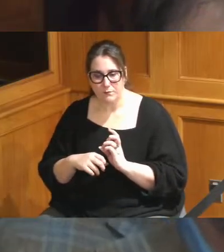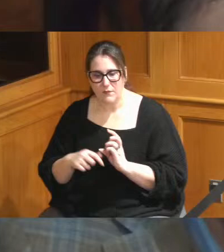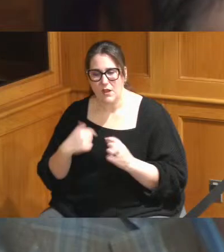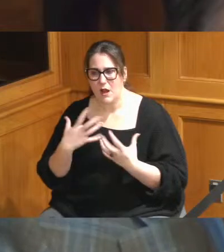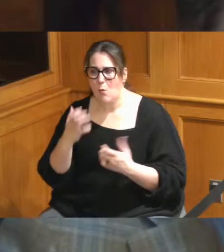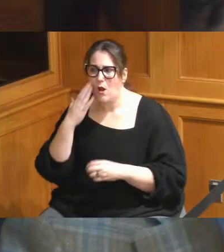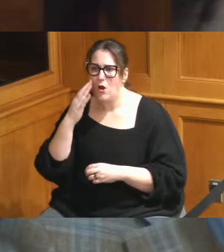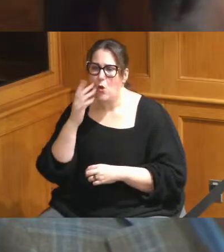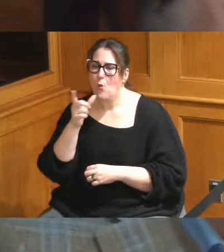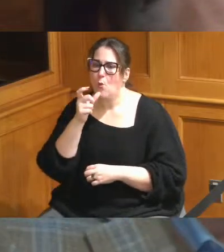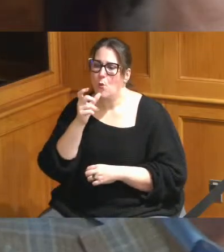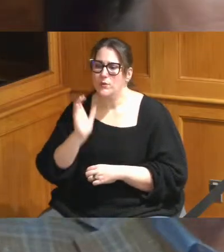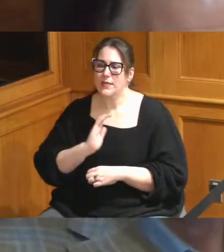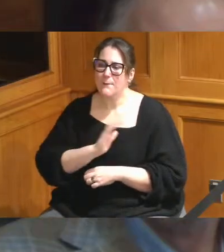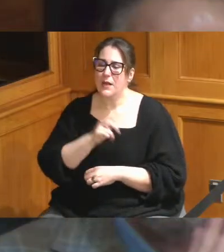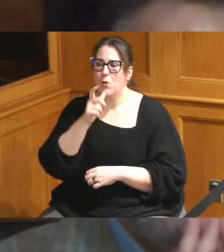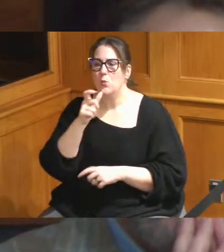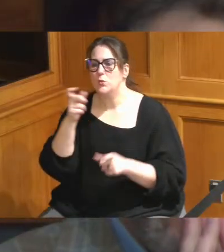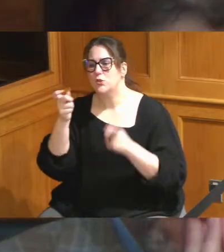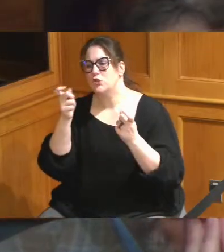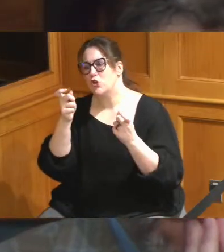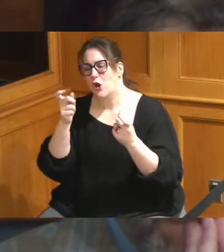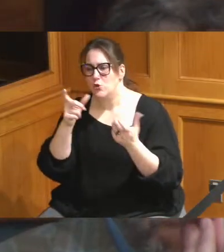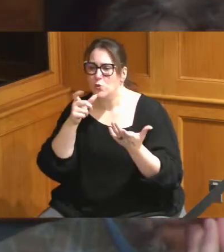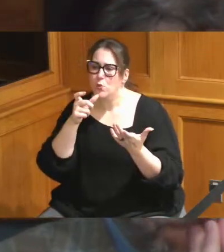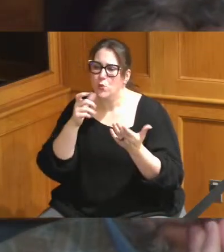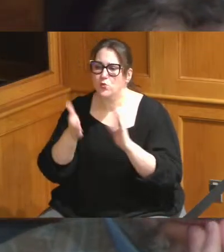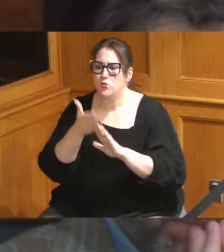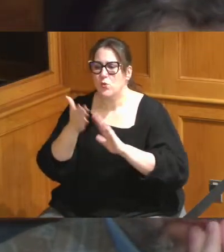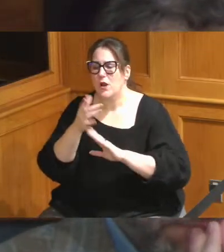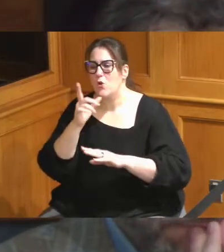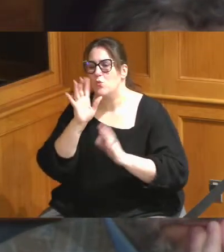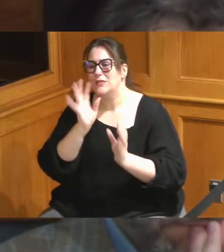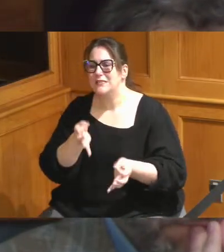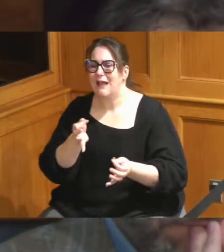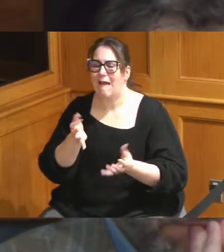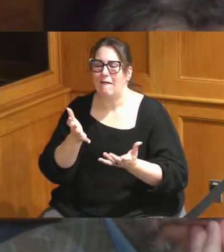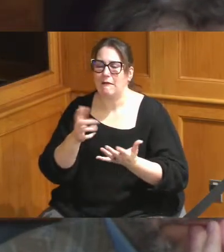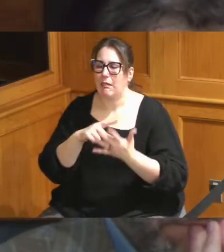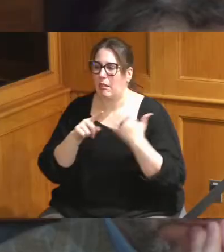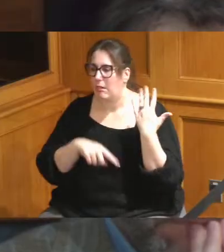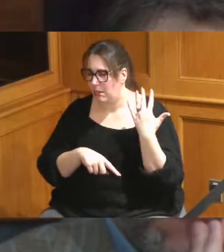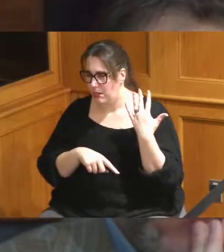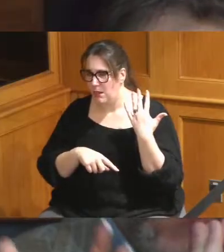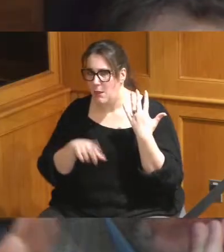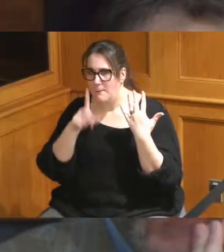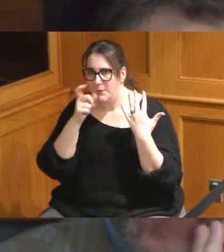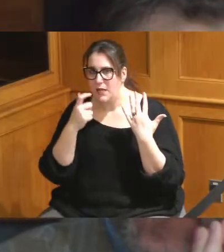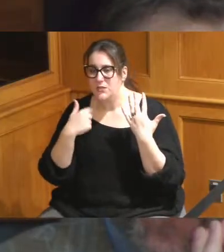who's on the committee, who's in charge, who's making decisions because we're getting it as the